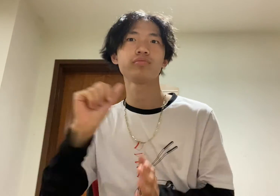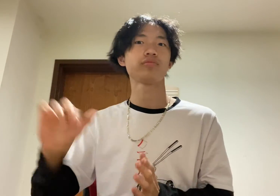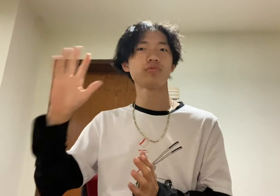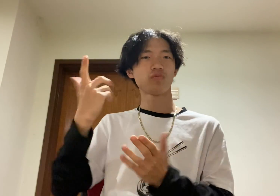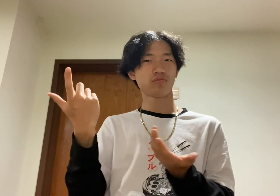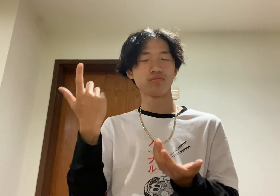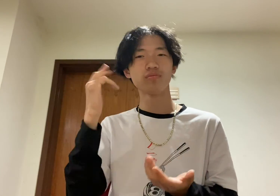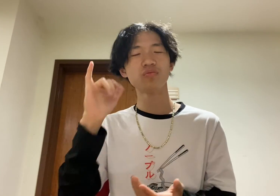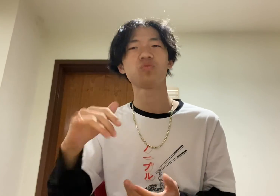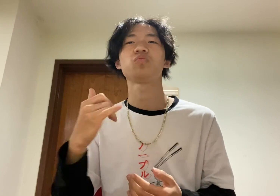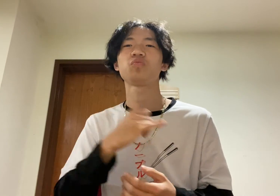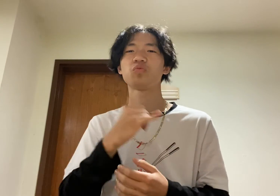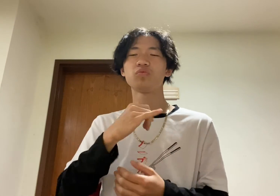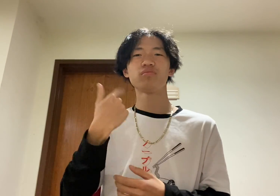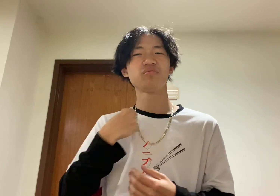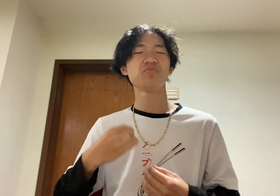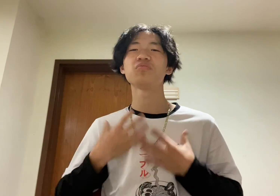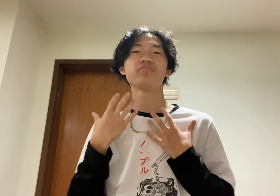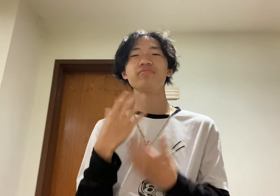recognize the Asian students at CSDR.